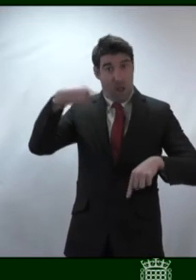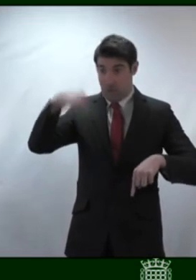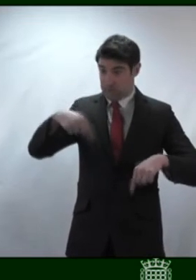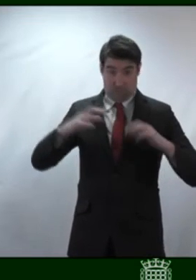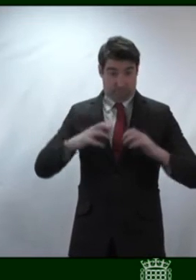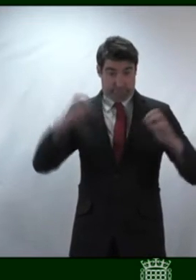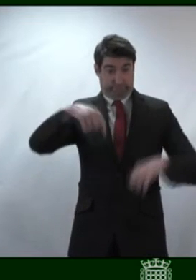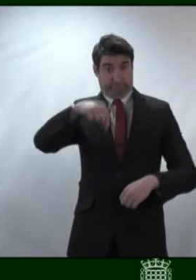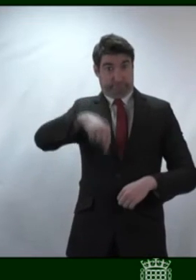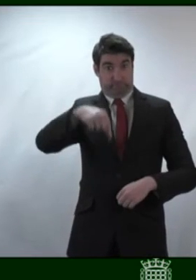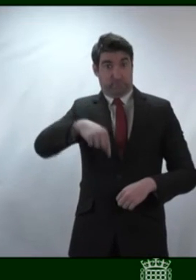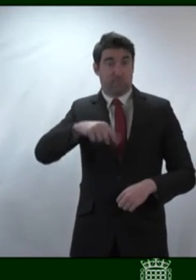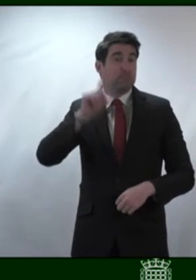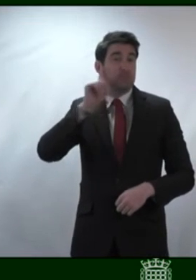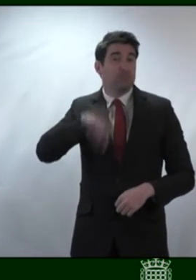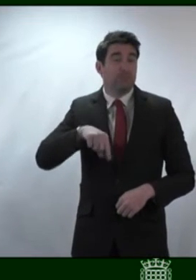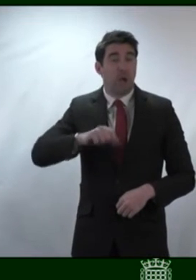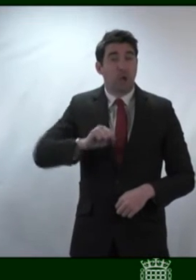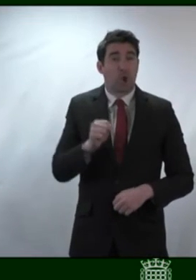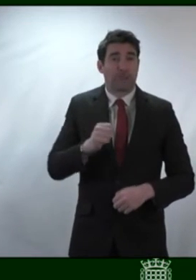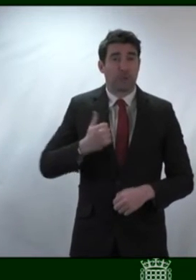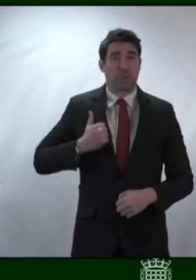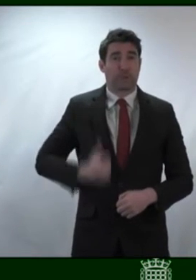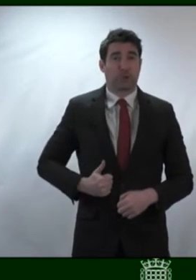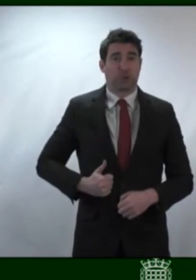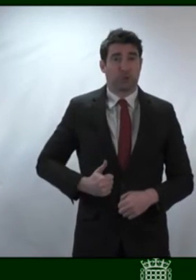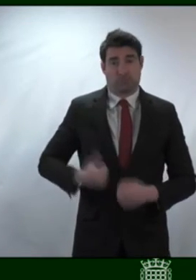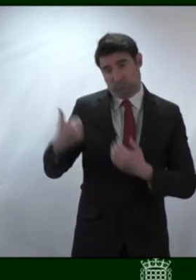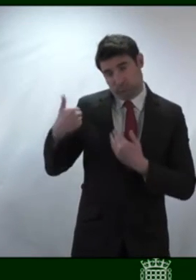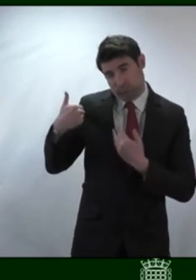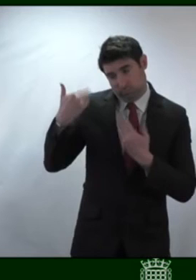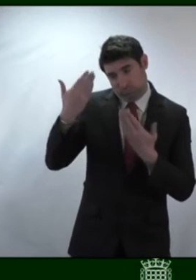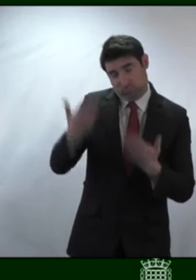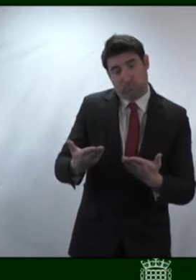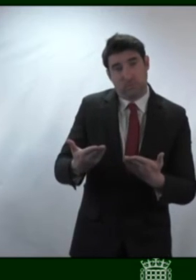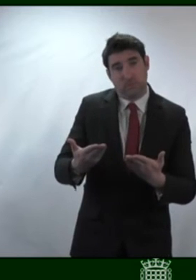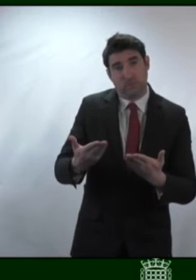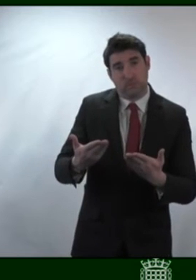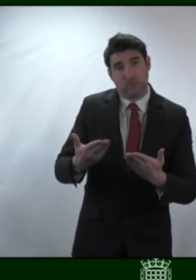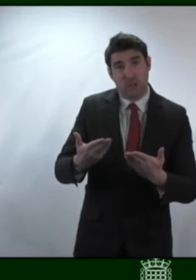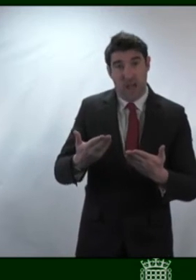over the devastating price that we will be forced to pay. People in Scotland are not